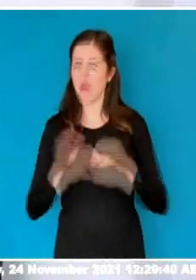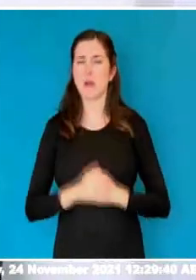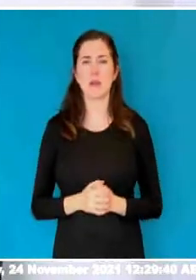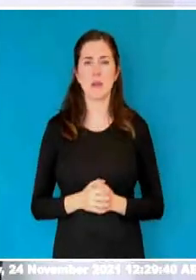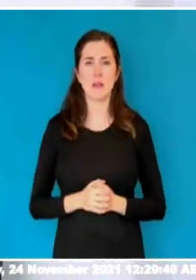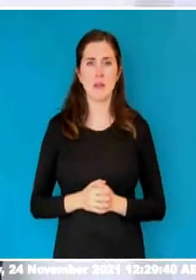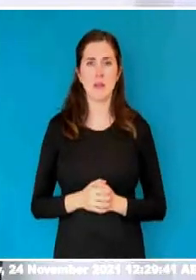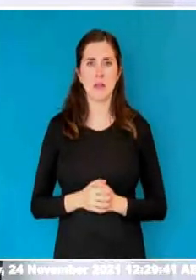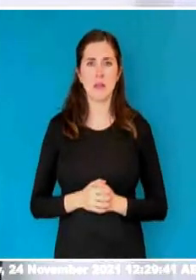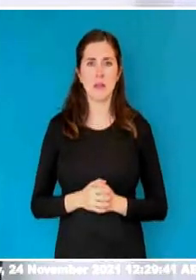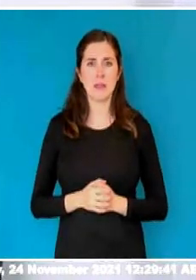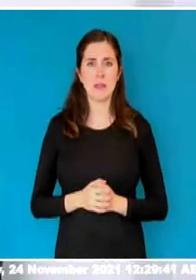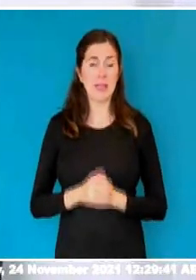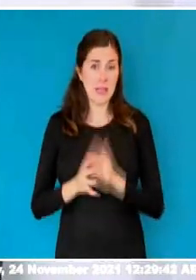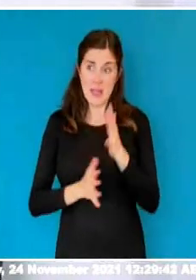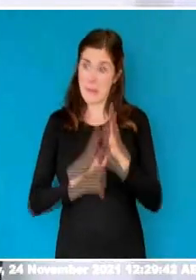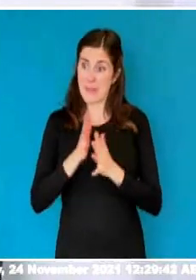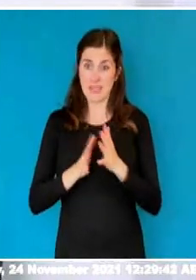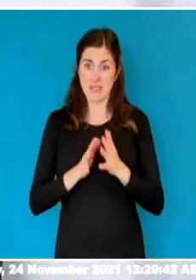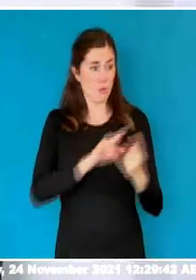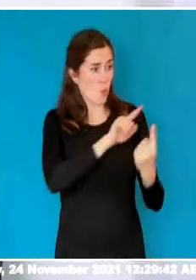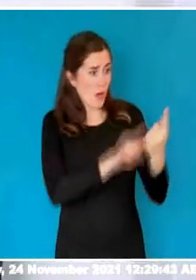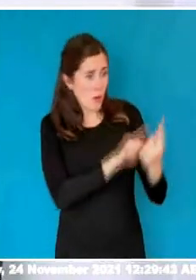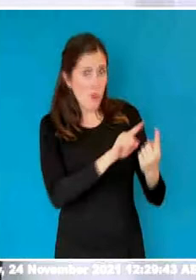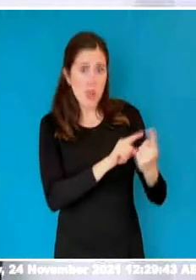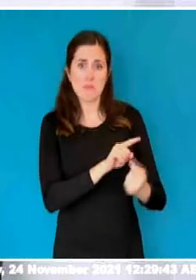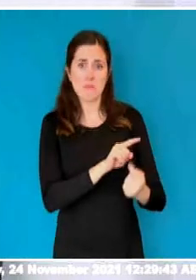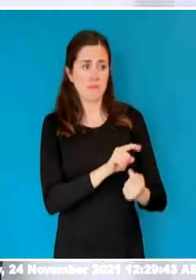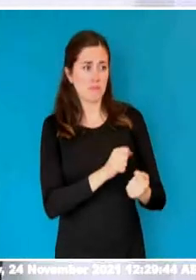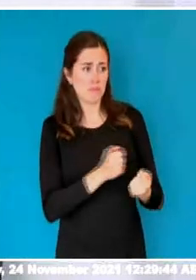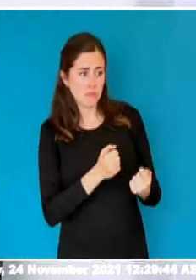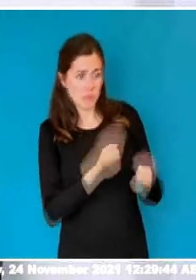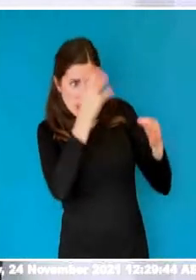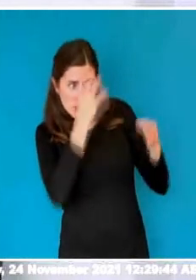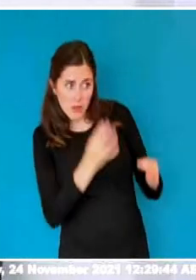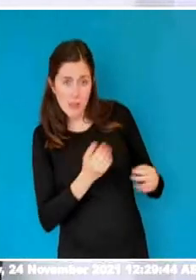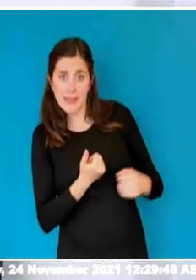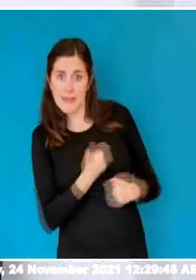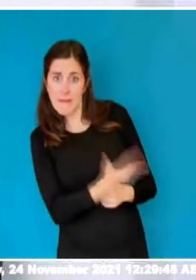that is where decisions are made. Of course, if those issues cannot be resolved and are escalated, we do have a